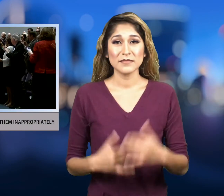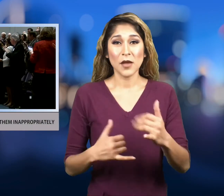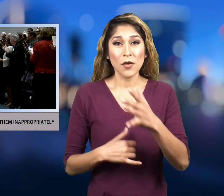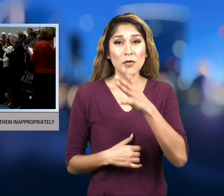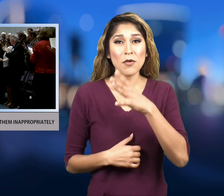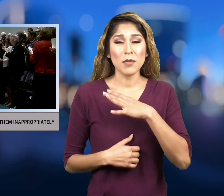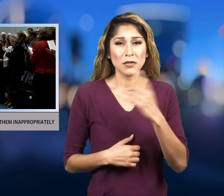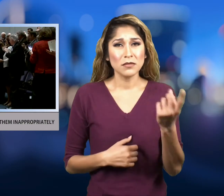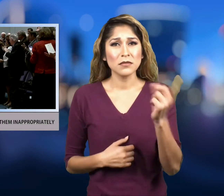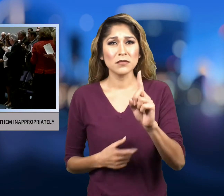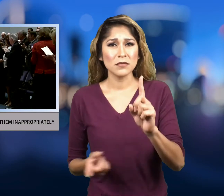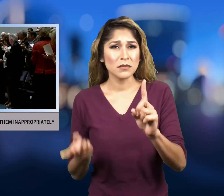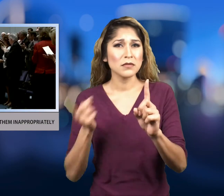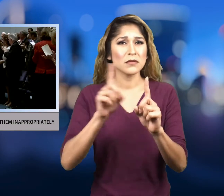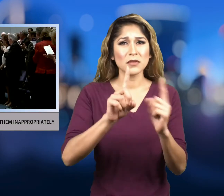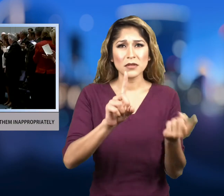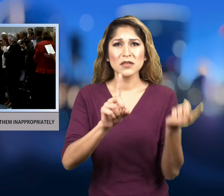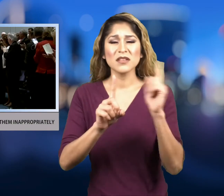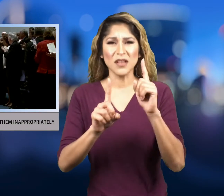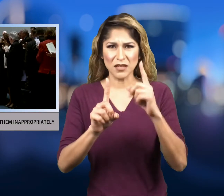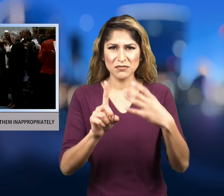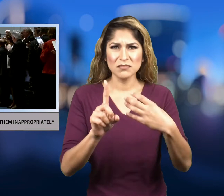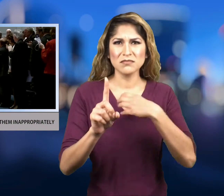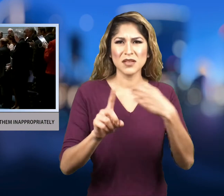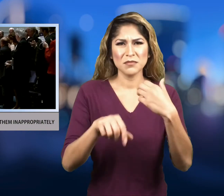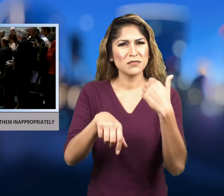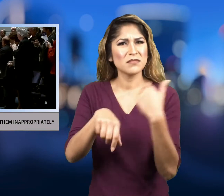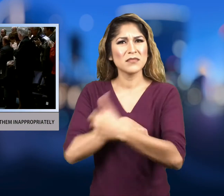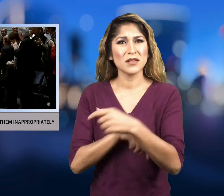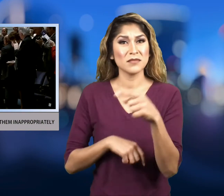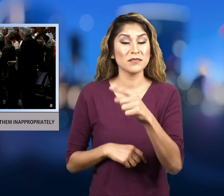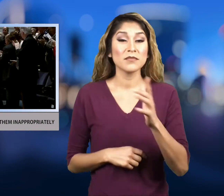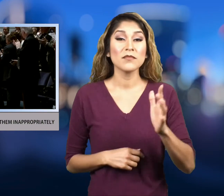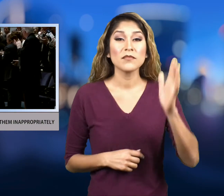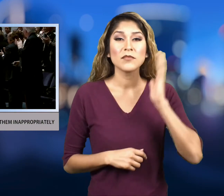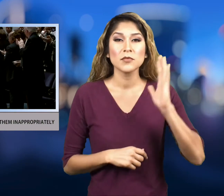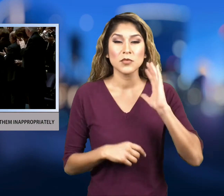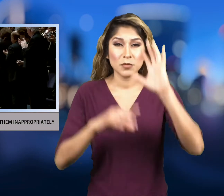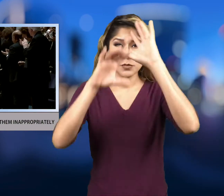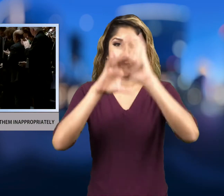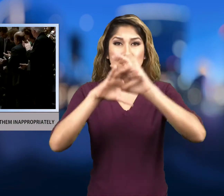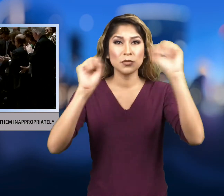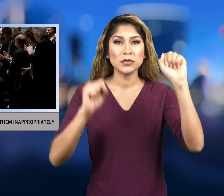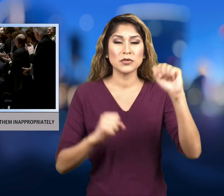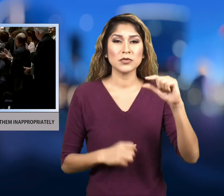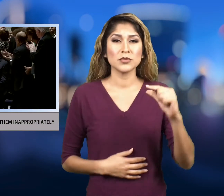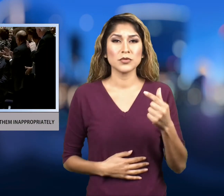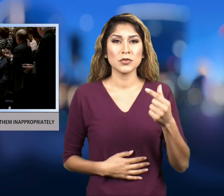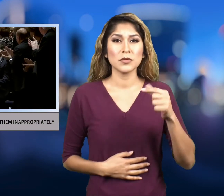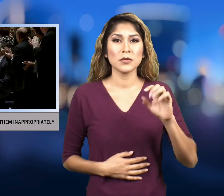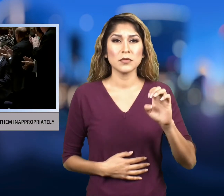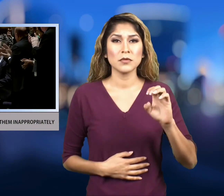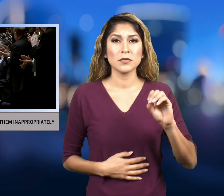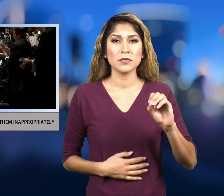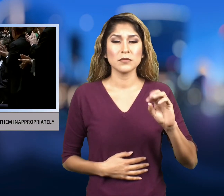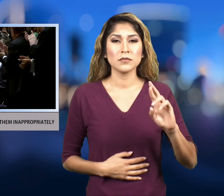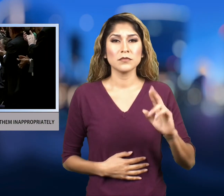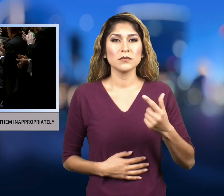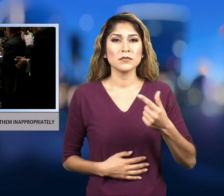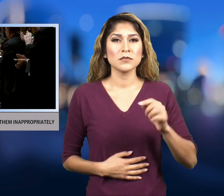More women have come forward and accused former President George